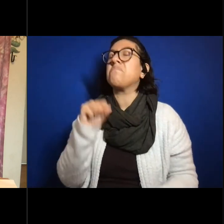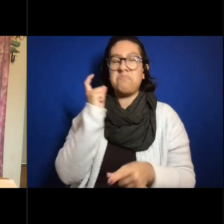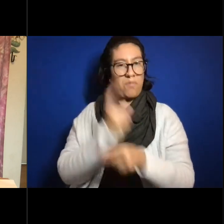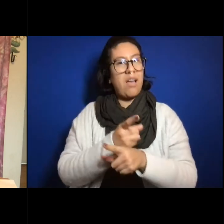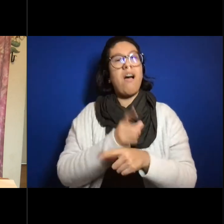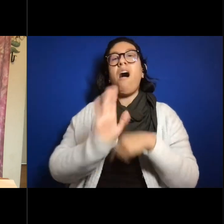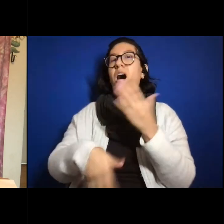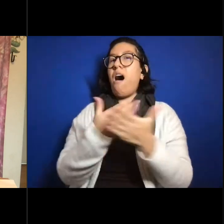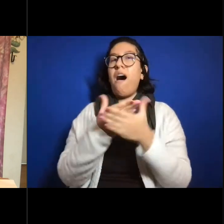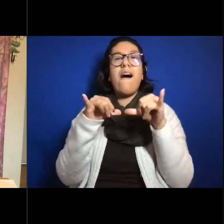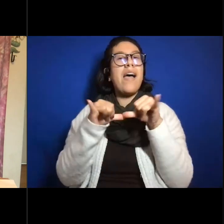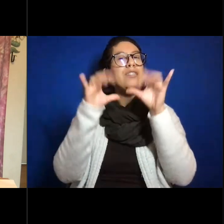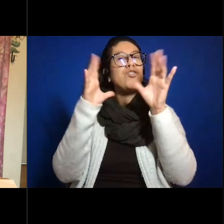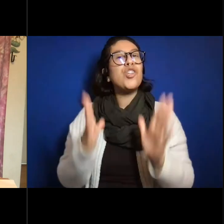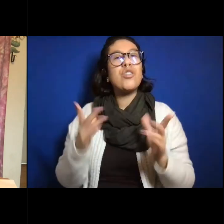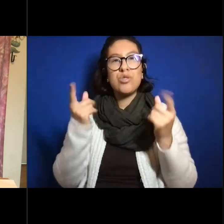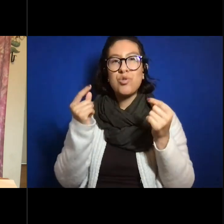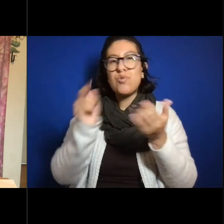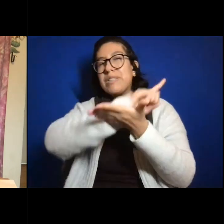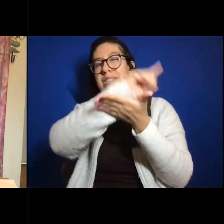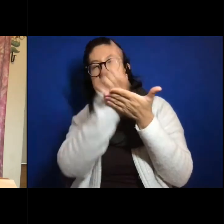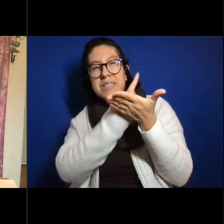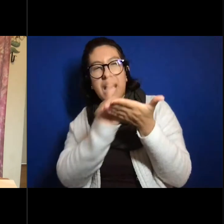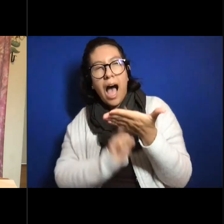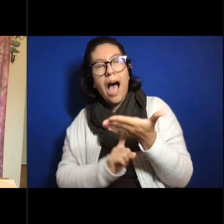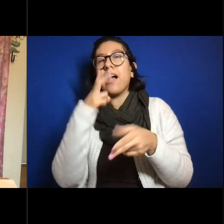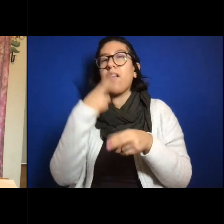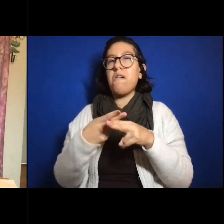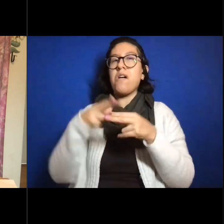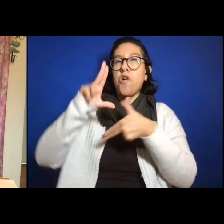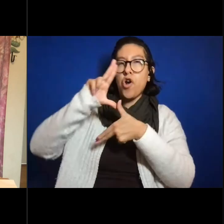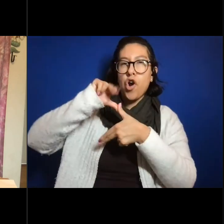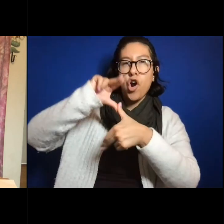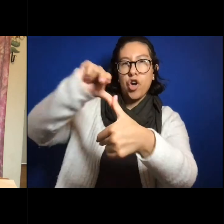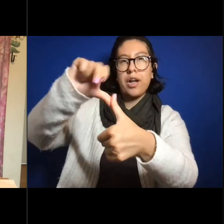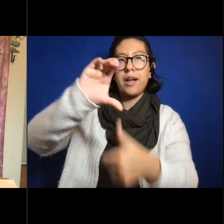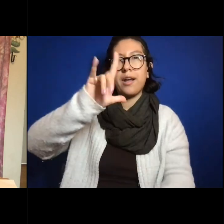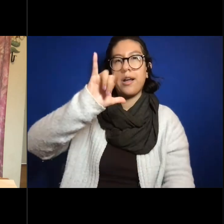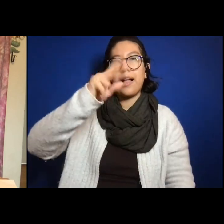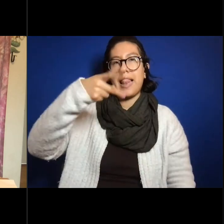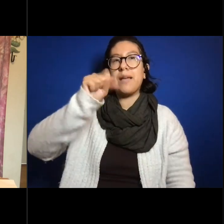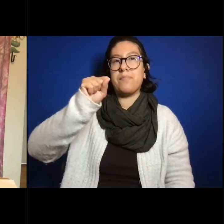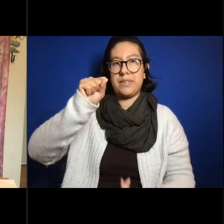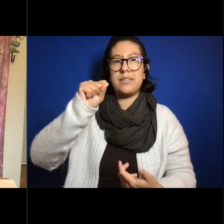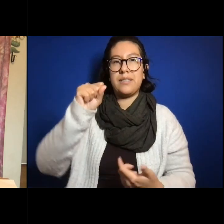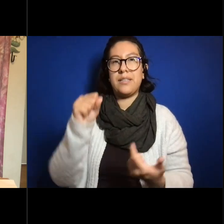certain designs they are called hurricane clips and they allow you to, they're metal